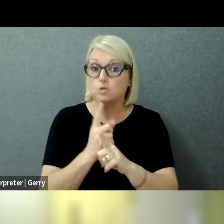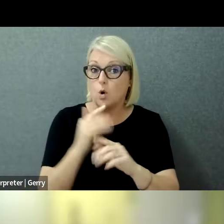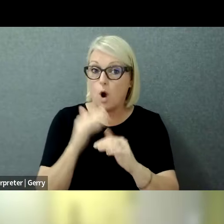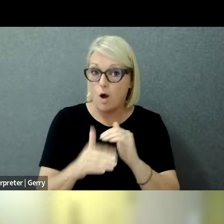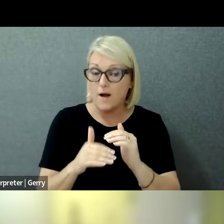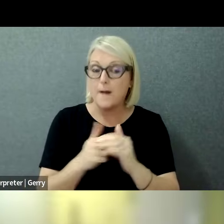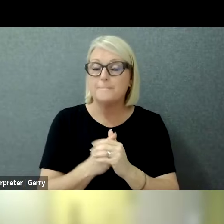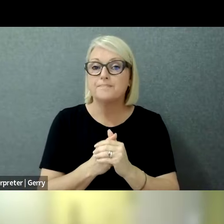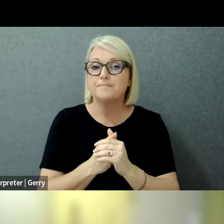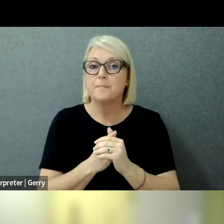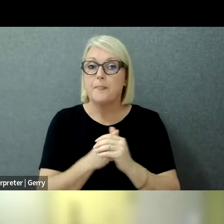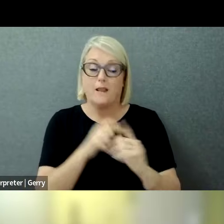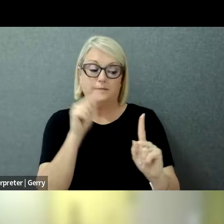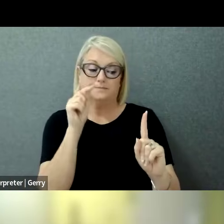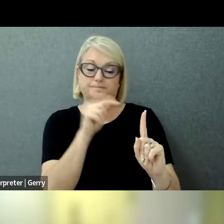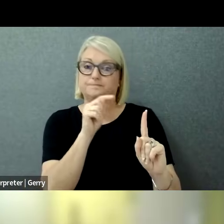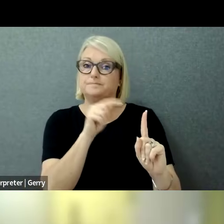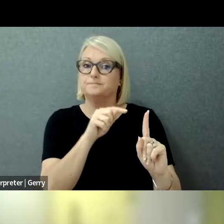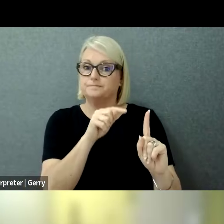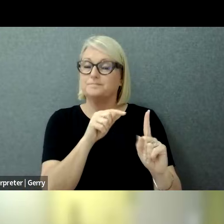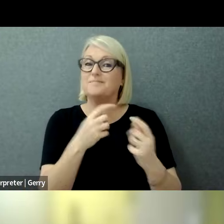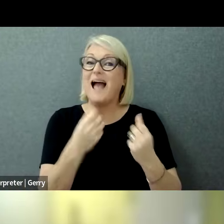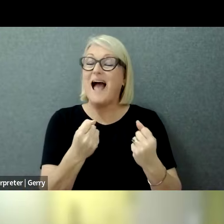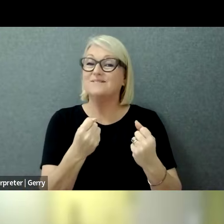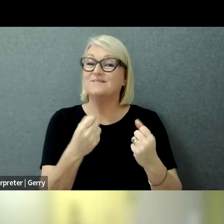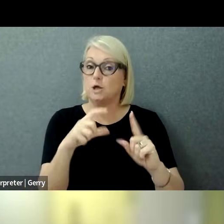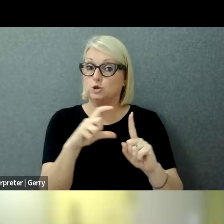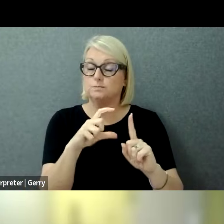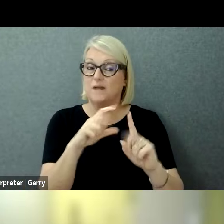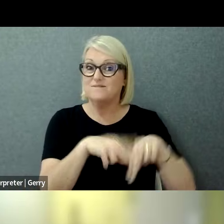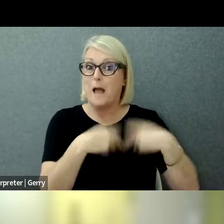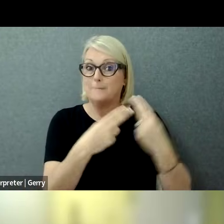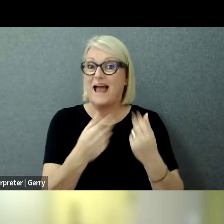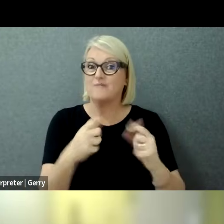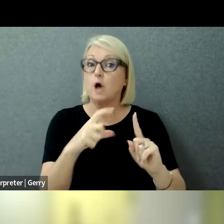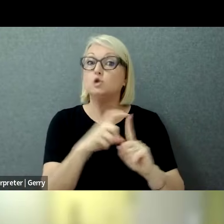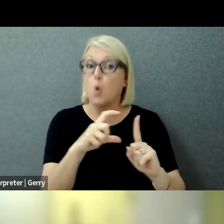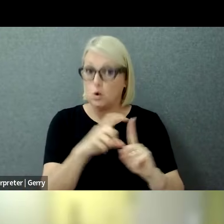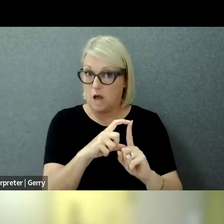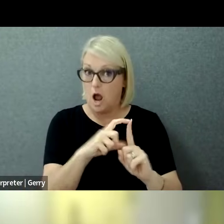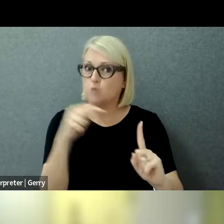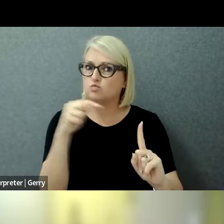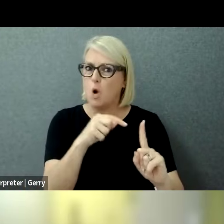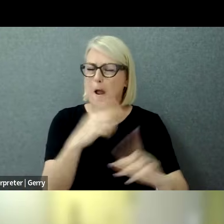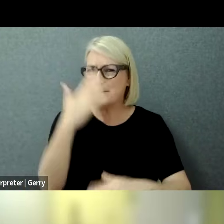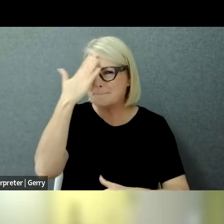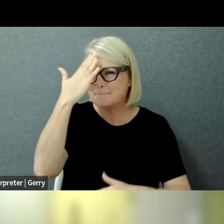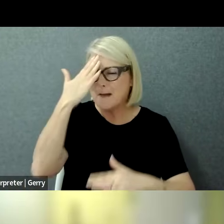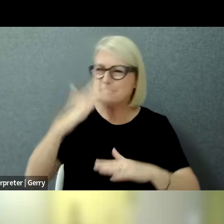was a family where they had a young daughter. The mum was not really confident in her spoken English